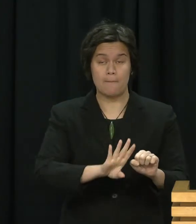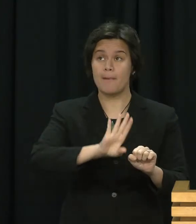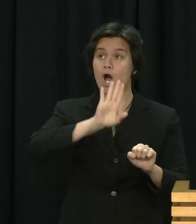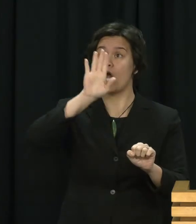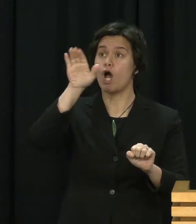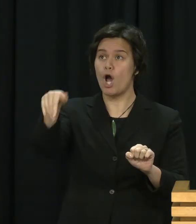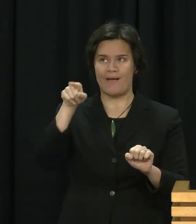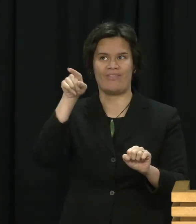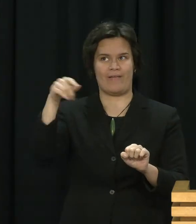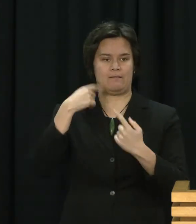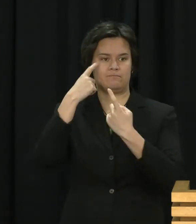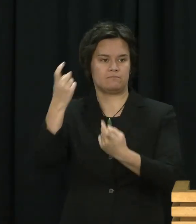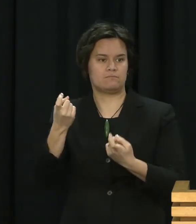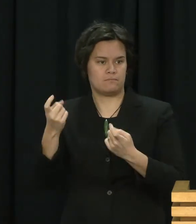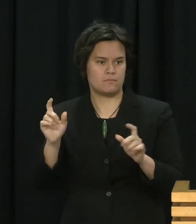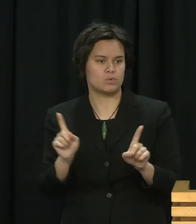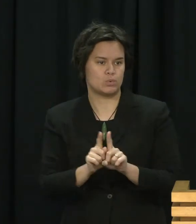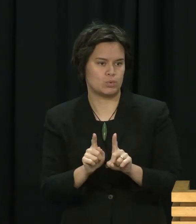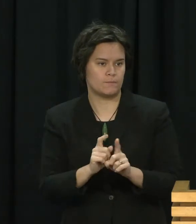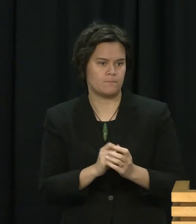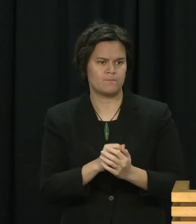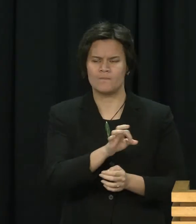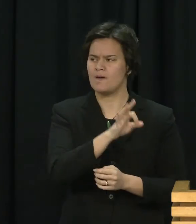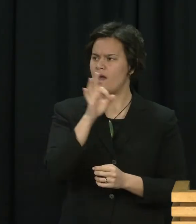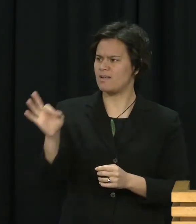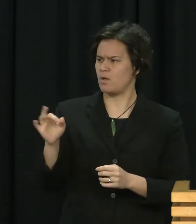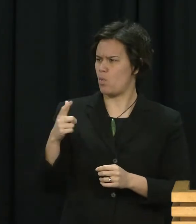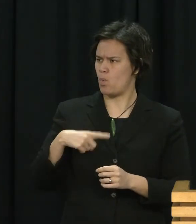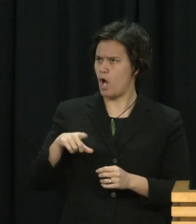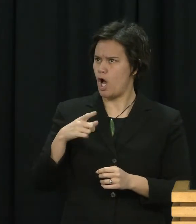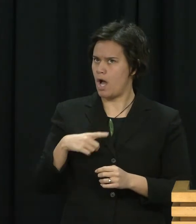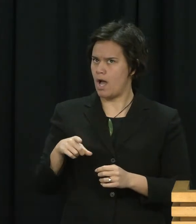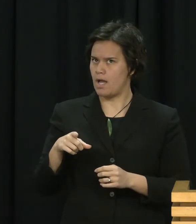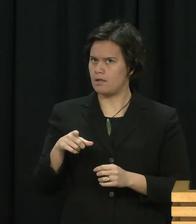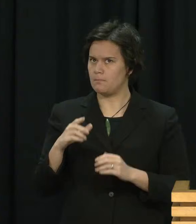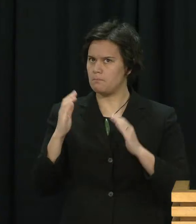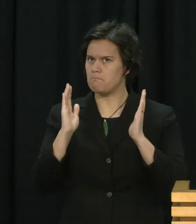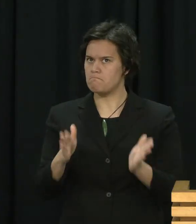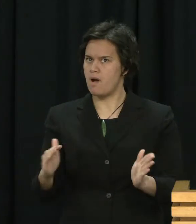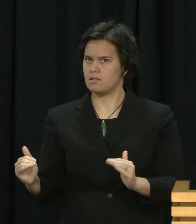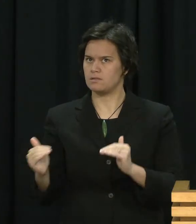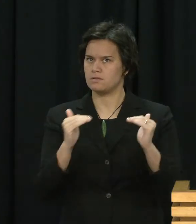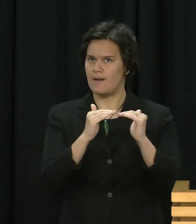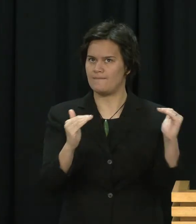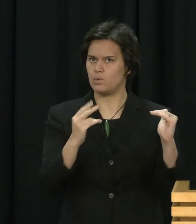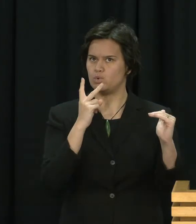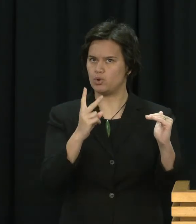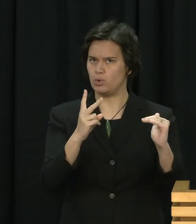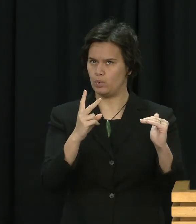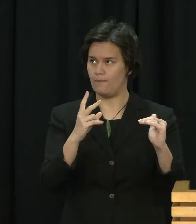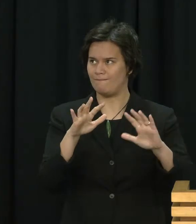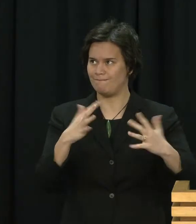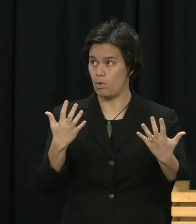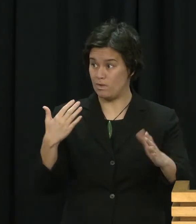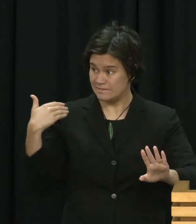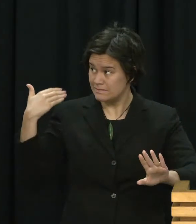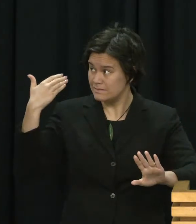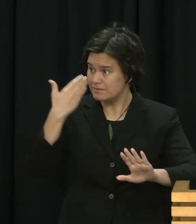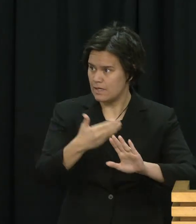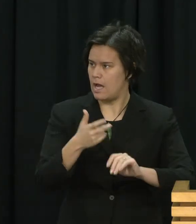Wellington, particularly who were in other parts of the country last weekend, still need to remain vigilant as well. Because it's important, can